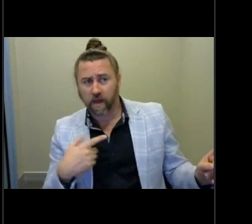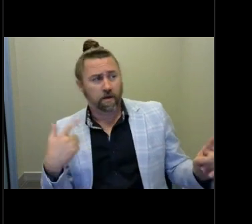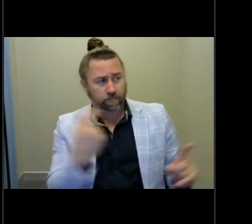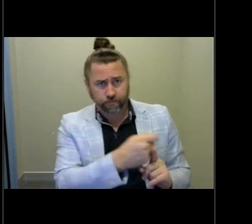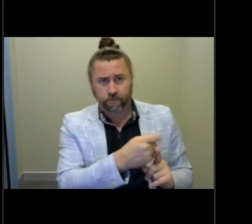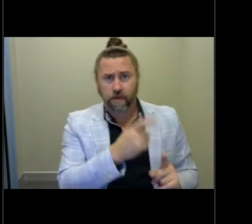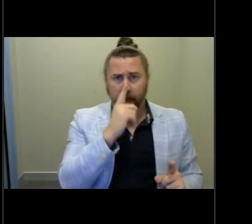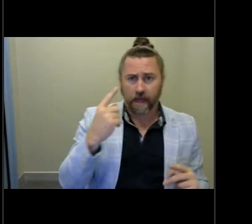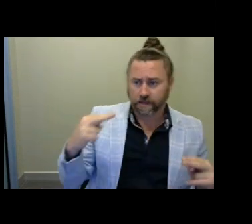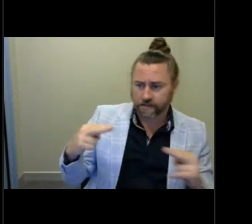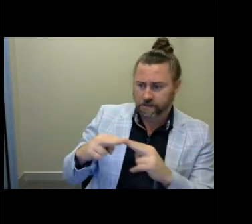So >> If they have no contact with them